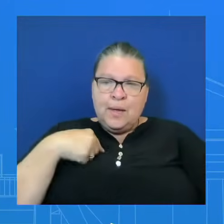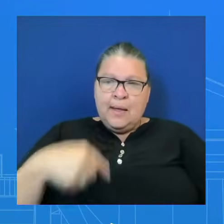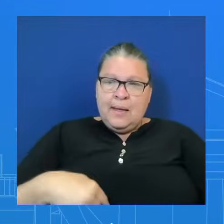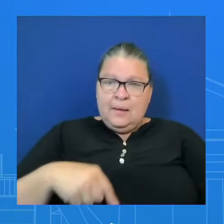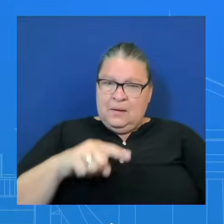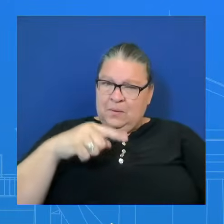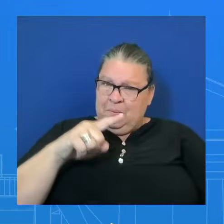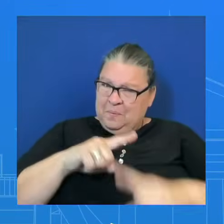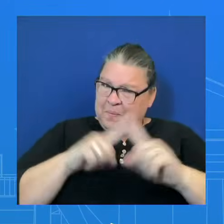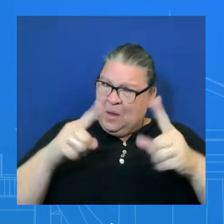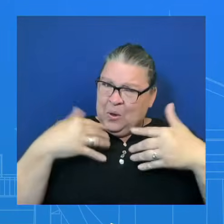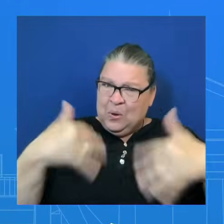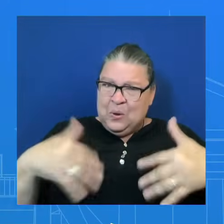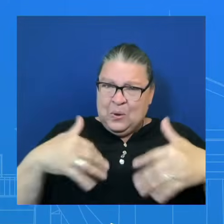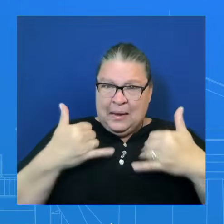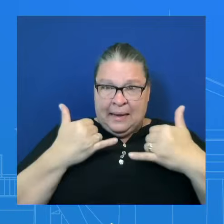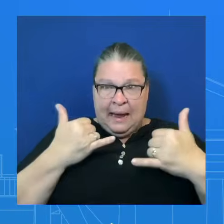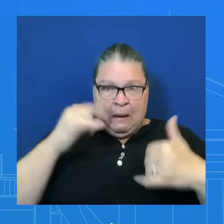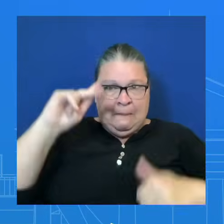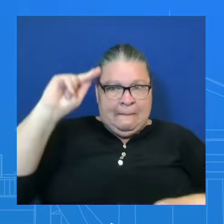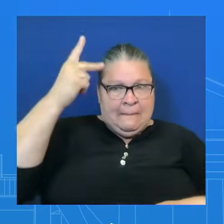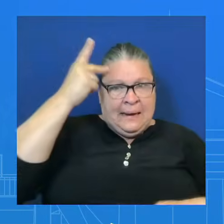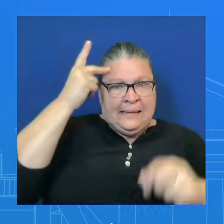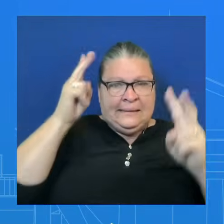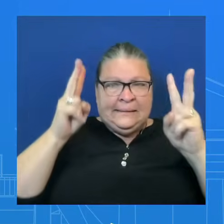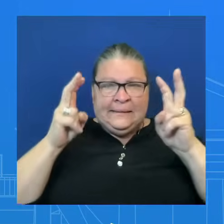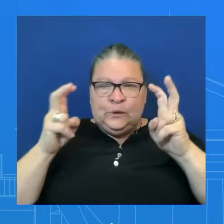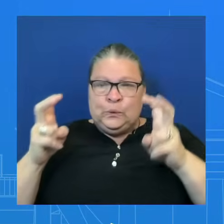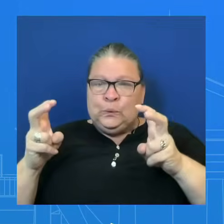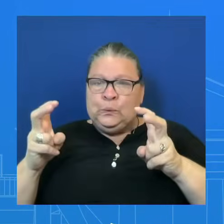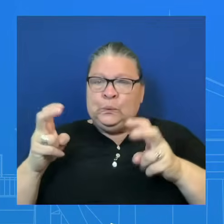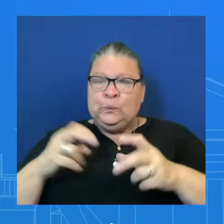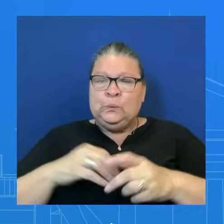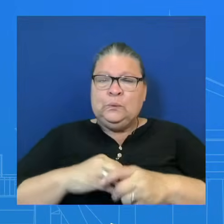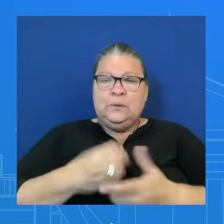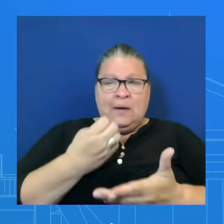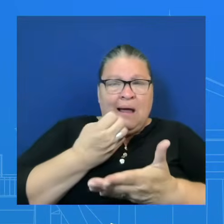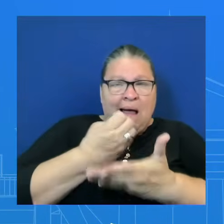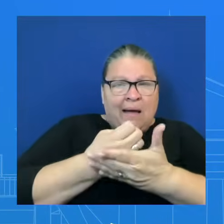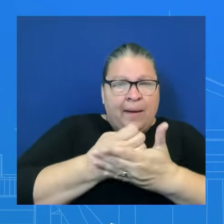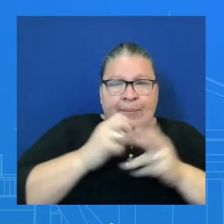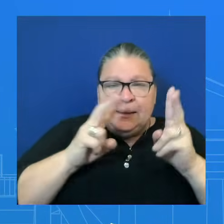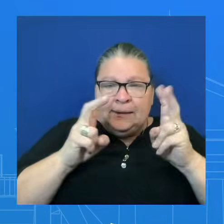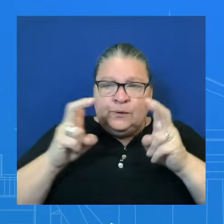does it make sense to foreground the economic visits first and have the economic team go first in terms of visiting?